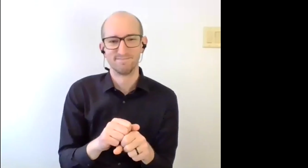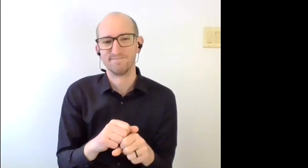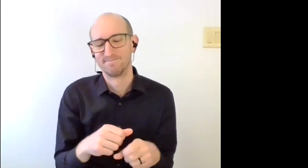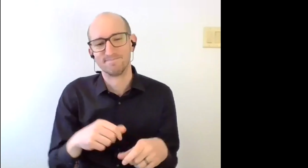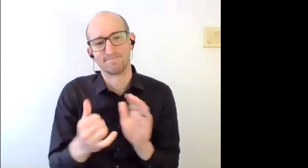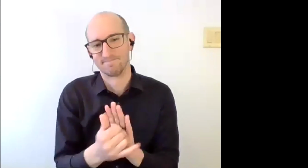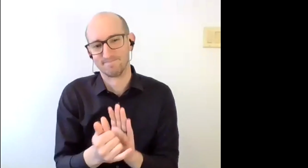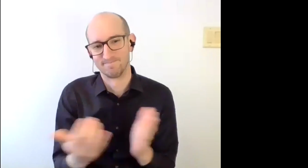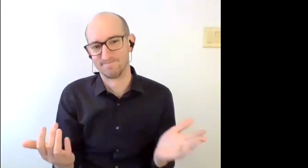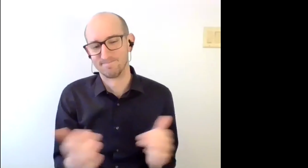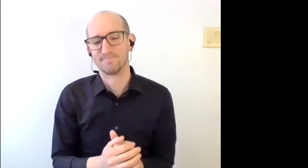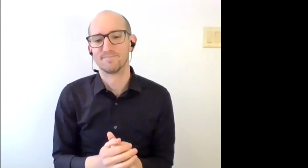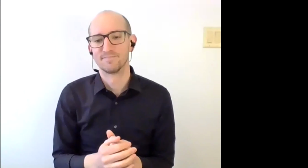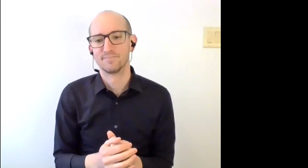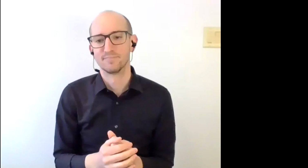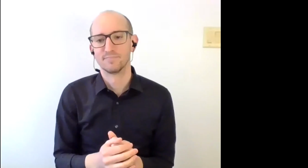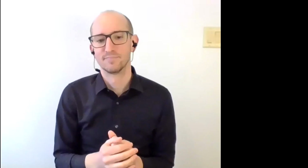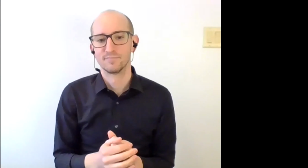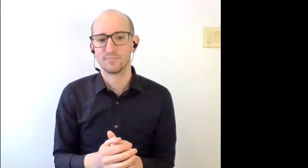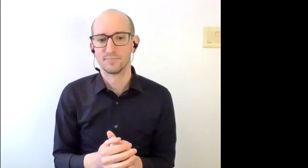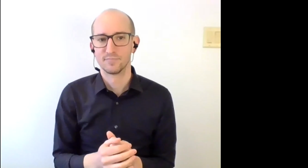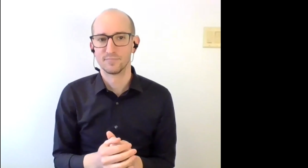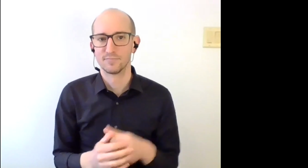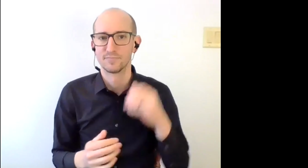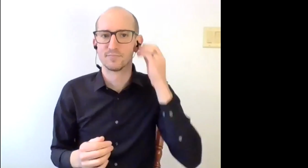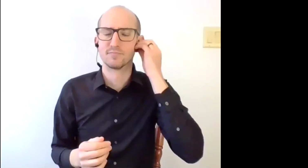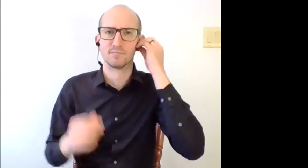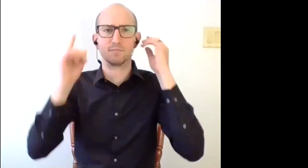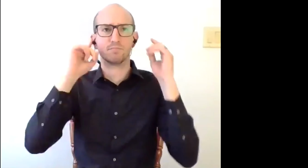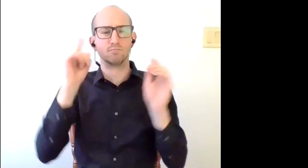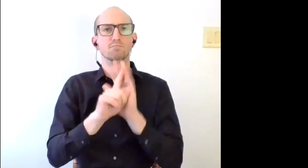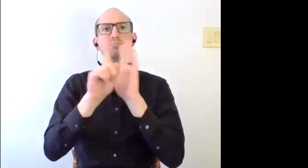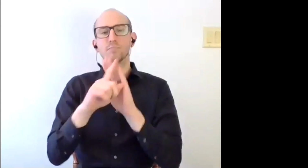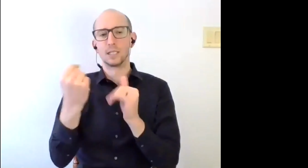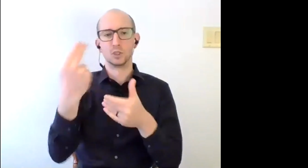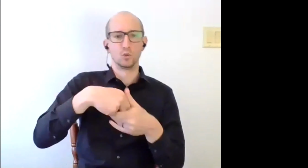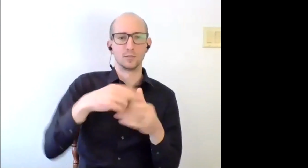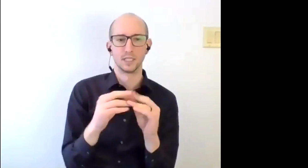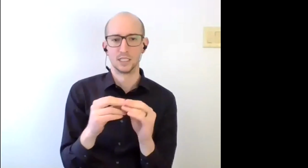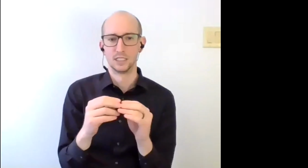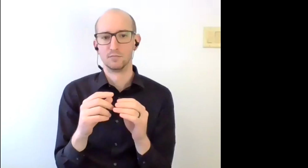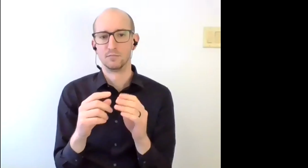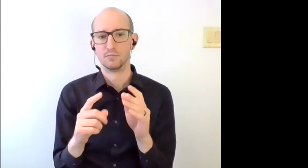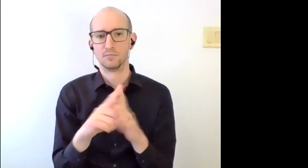required to come in.